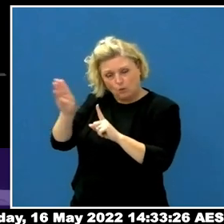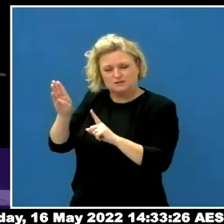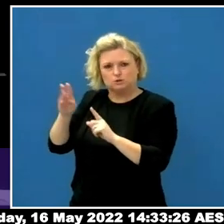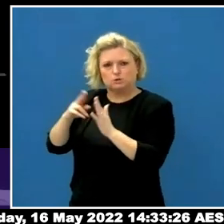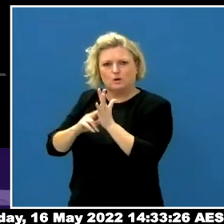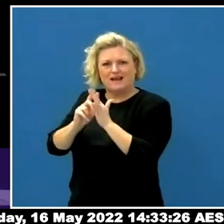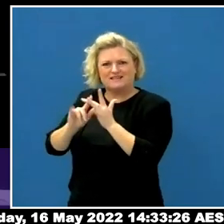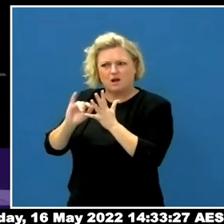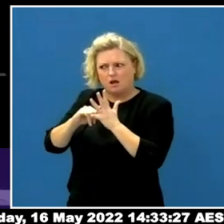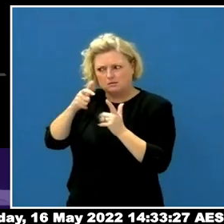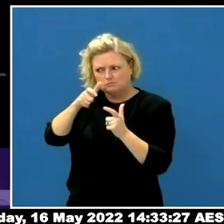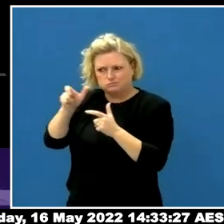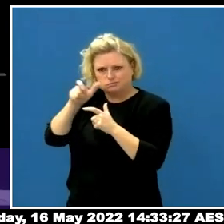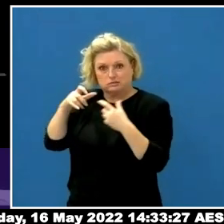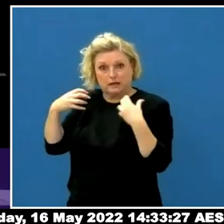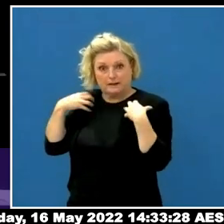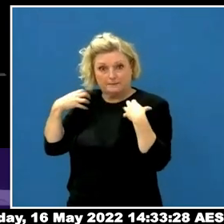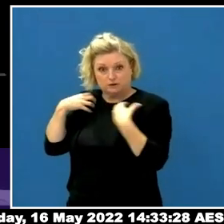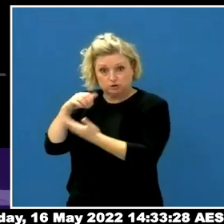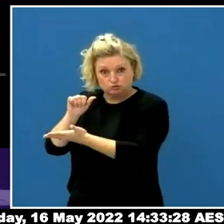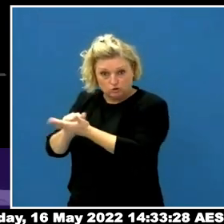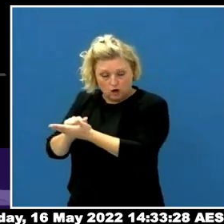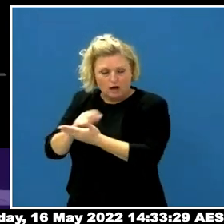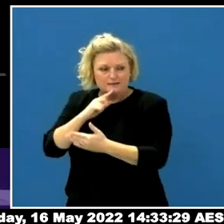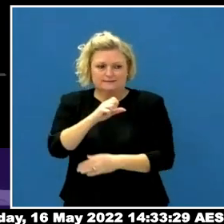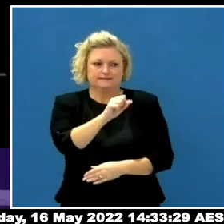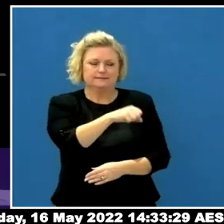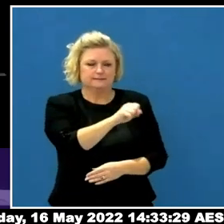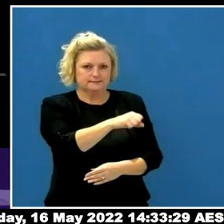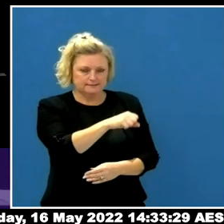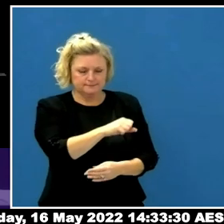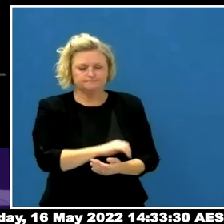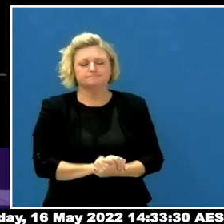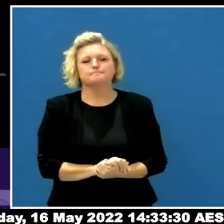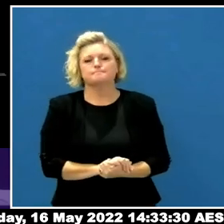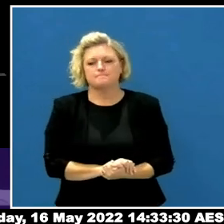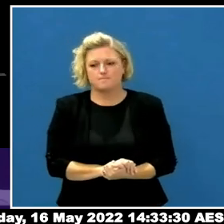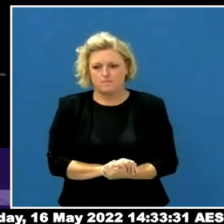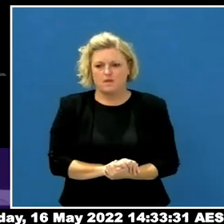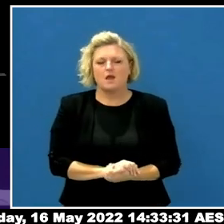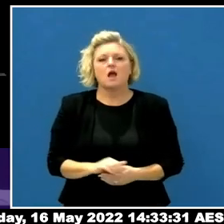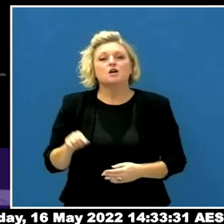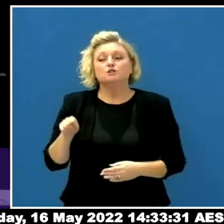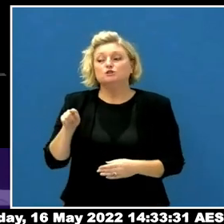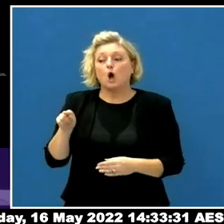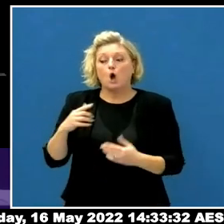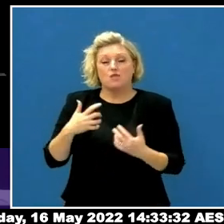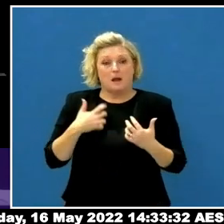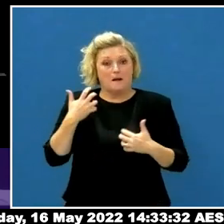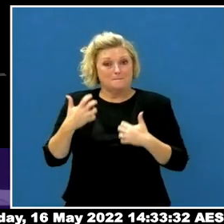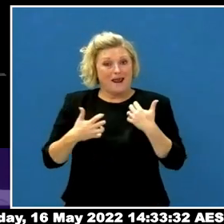Alright. And that - that complaint remains open, to your knowledge? That's correct. MR FOGARTY: Alright.